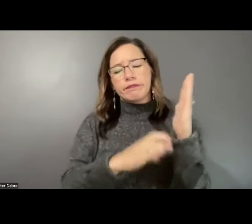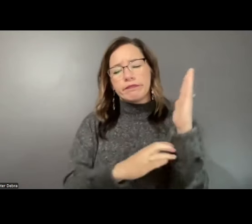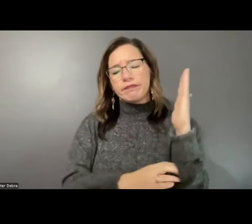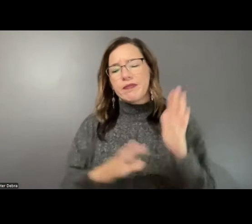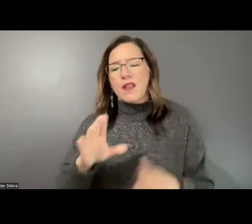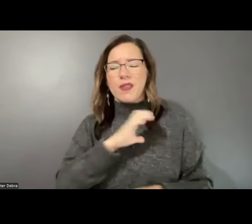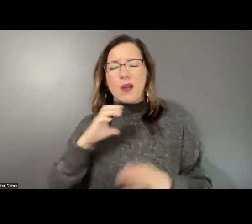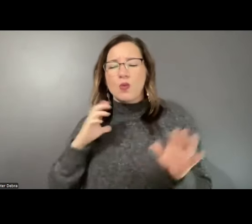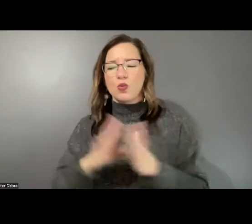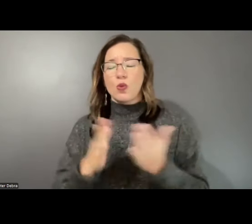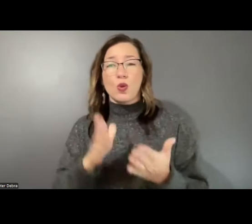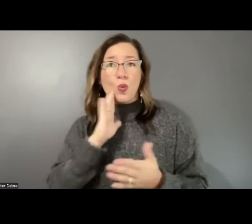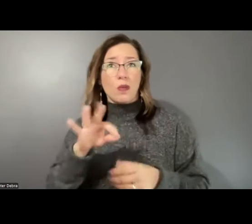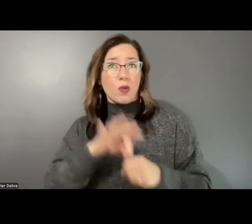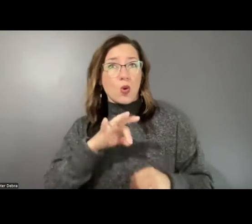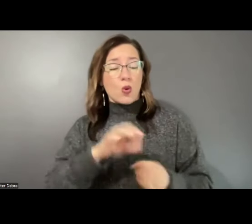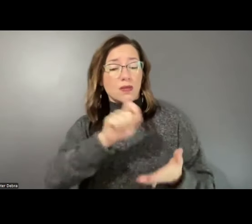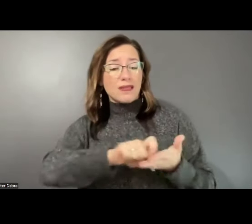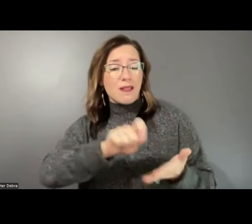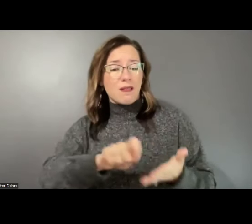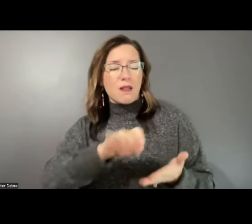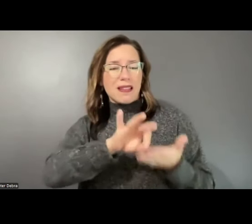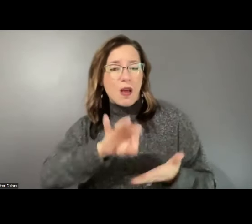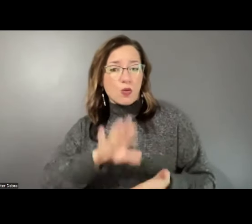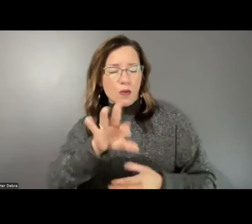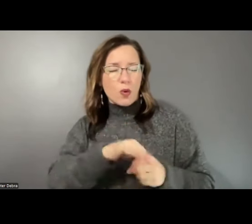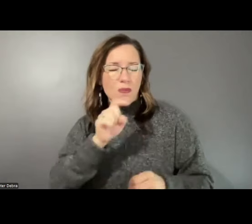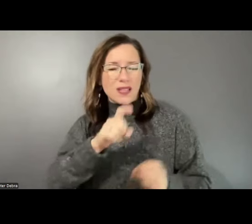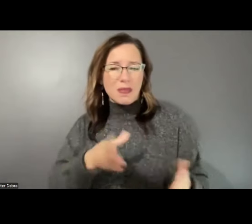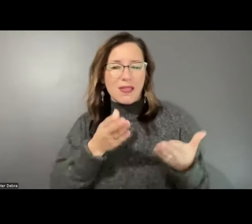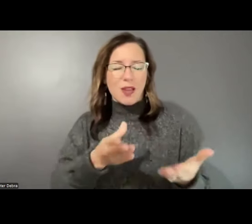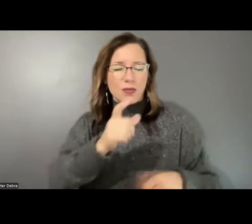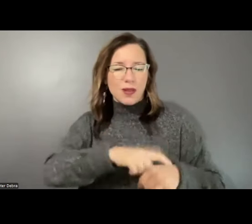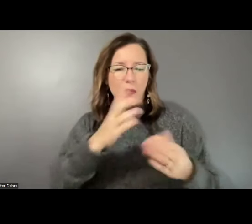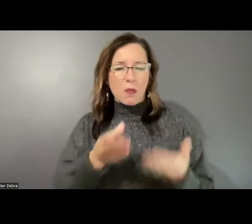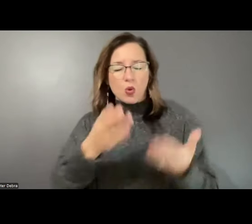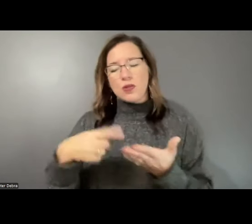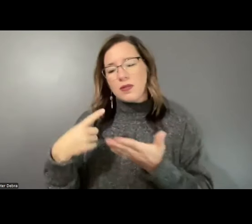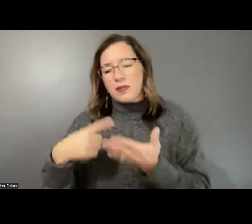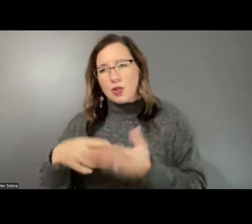For your vote to be tallied, you must be present at the time of the motion, discussion, and vote.